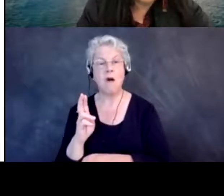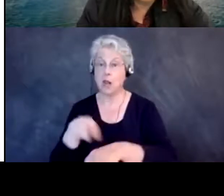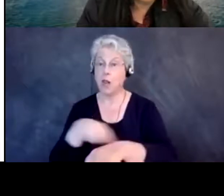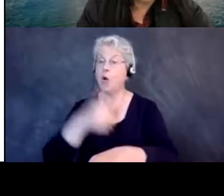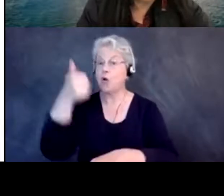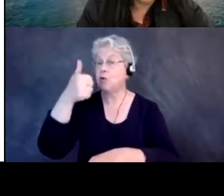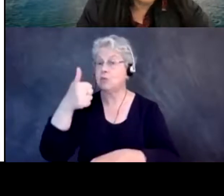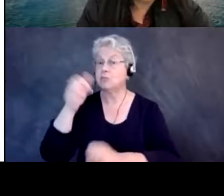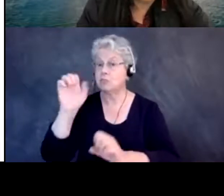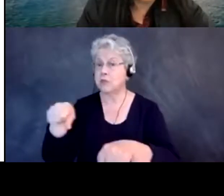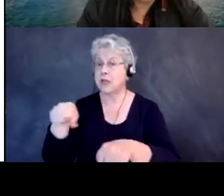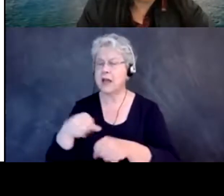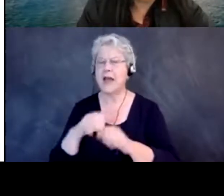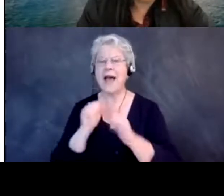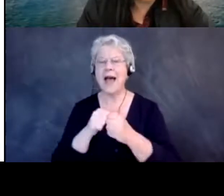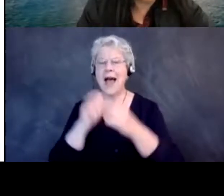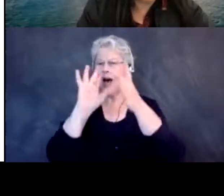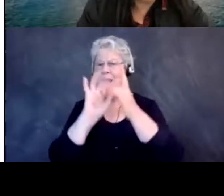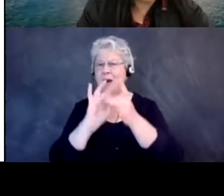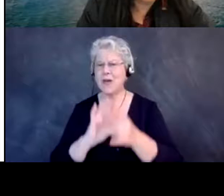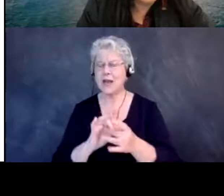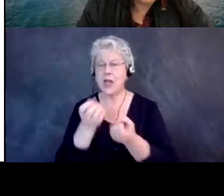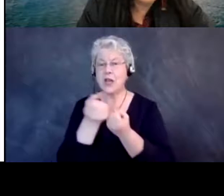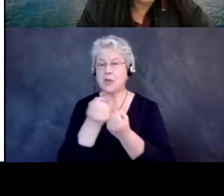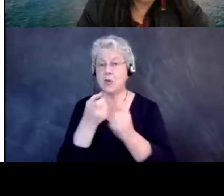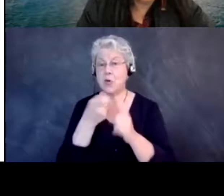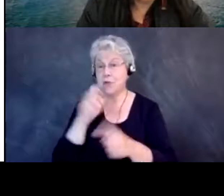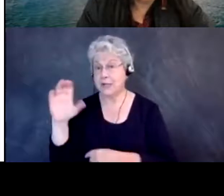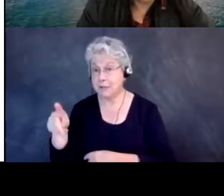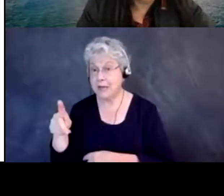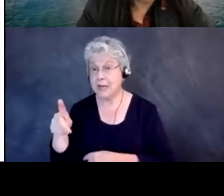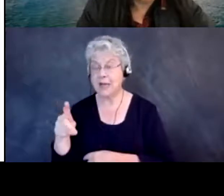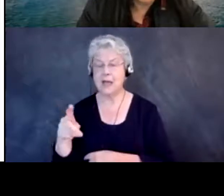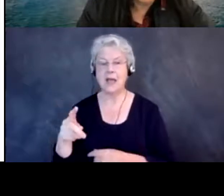but it's how does this connect? Is it supported by the CCP? Does it have the same direction?